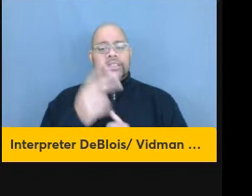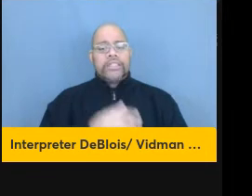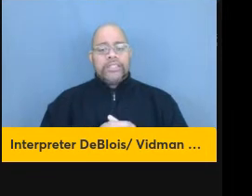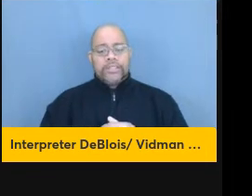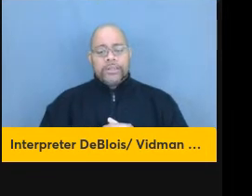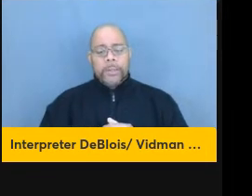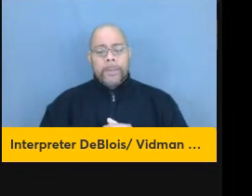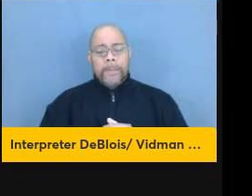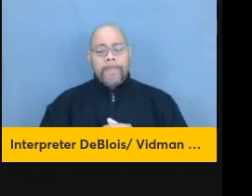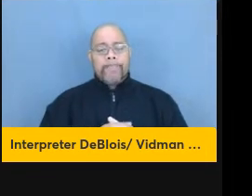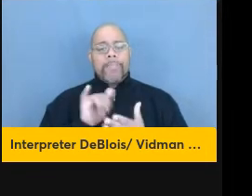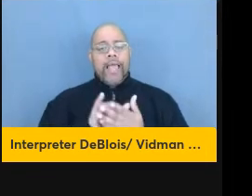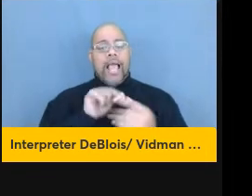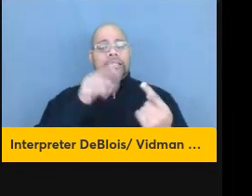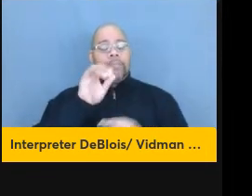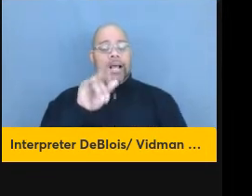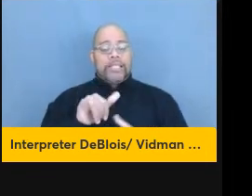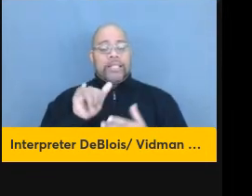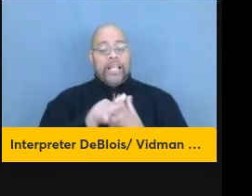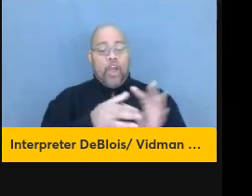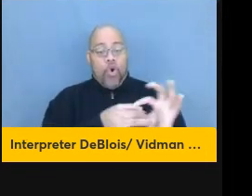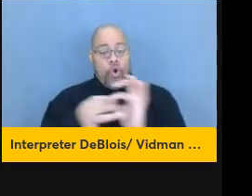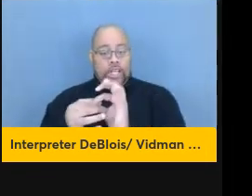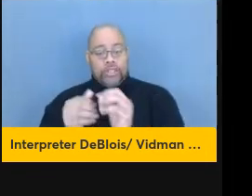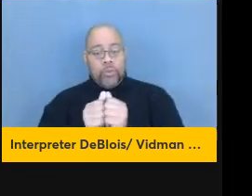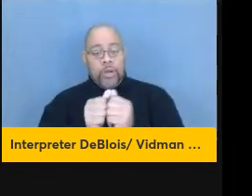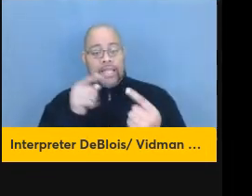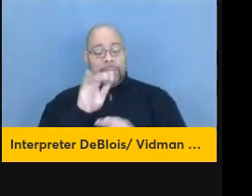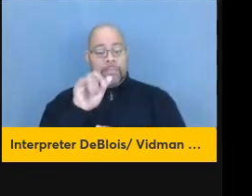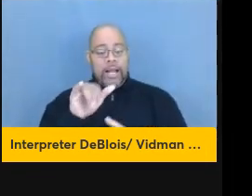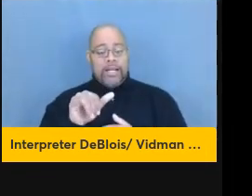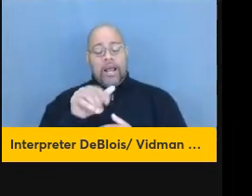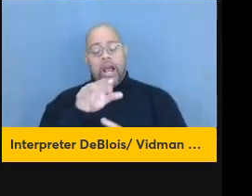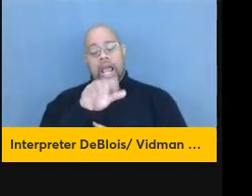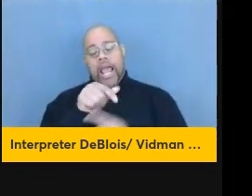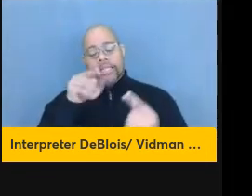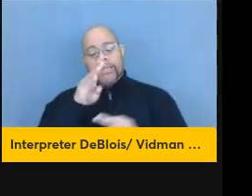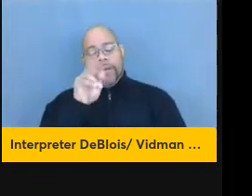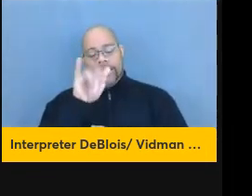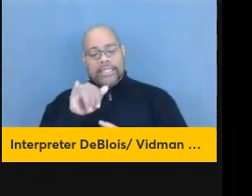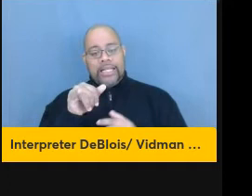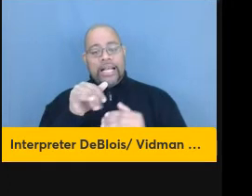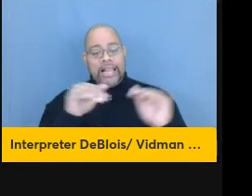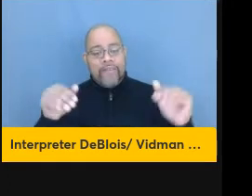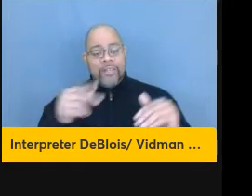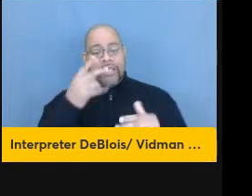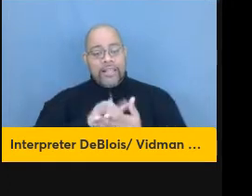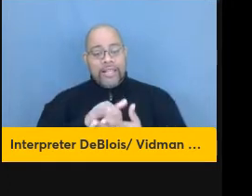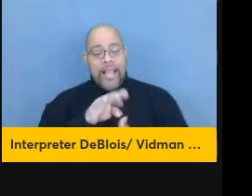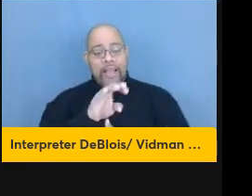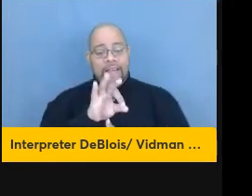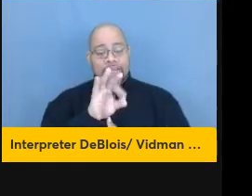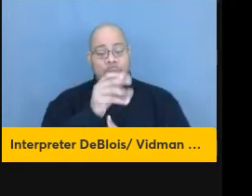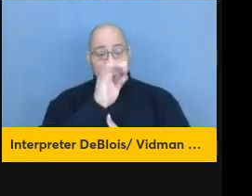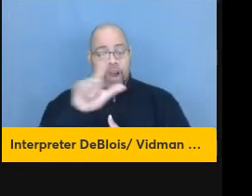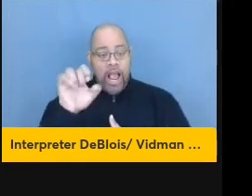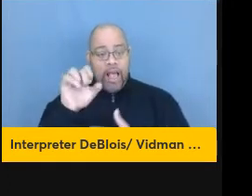the antibody, the correlation with antibody levels, those who are febrile and in whom parasites grew, these were the people